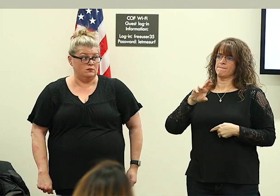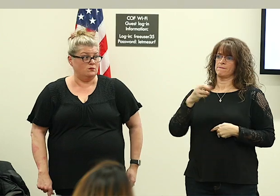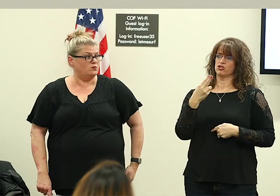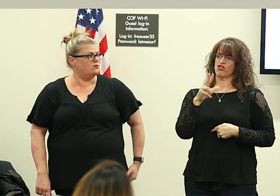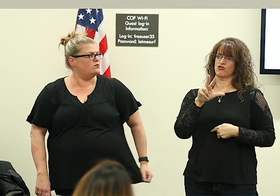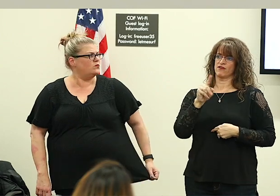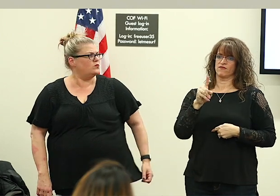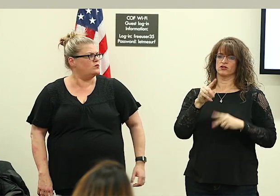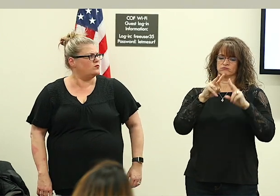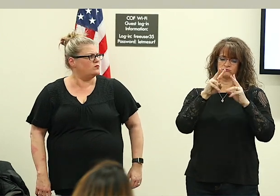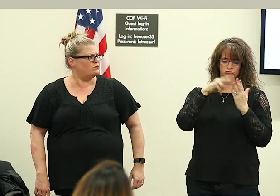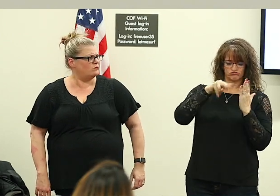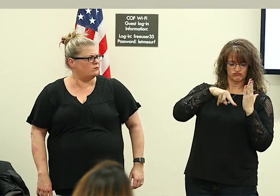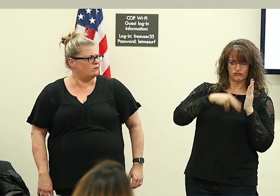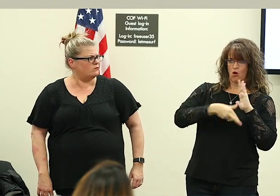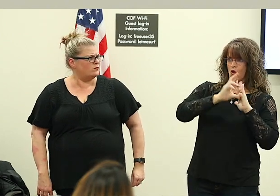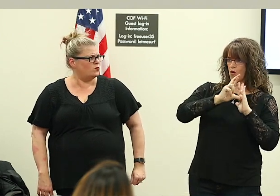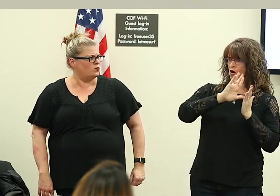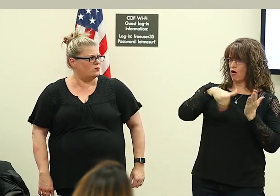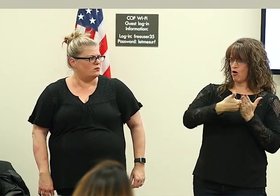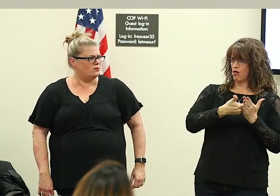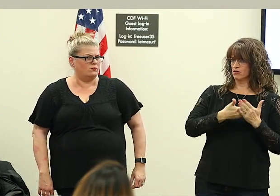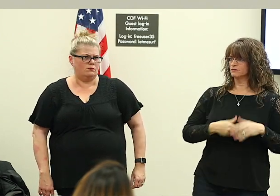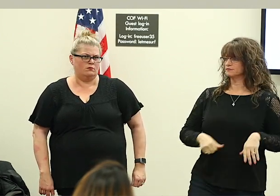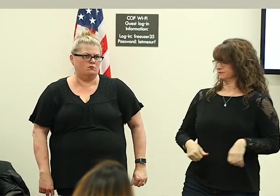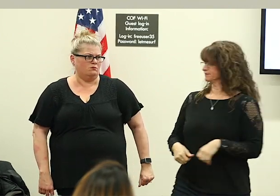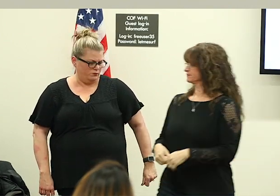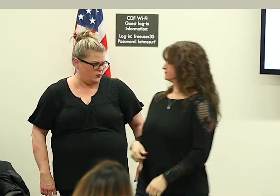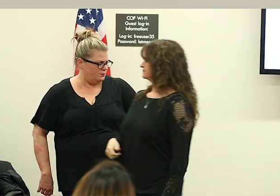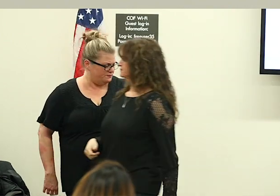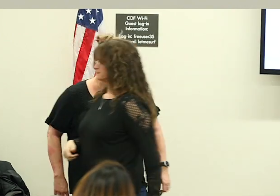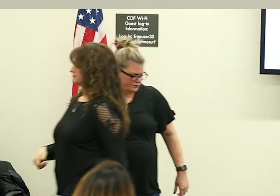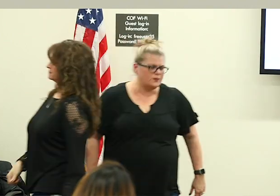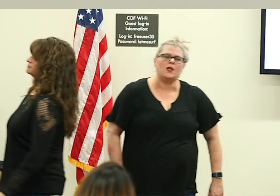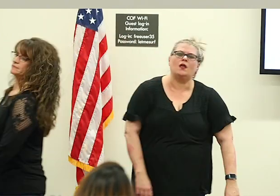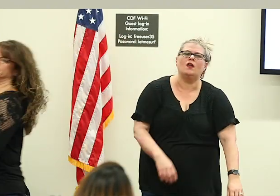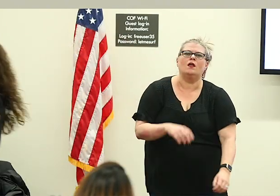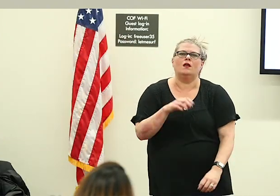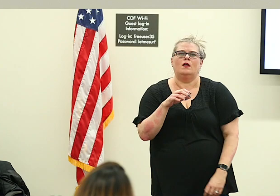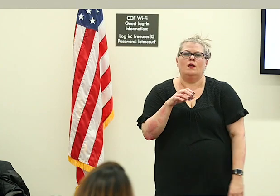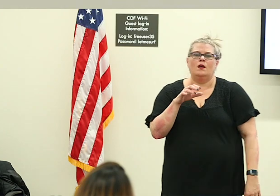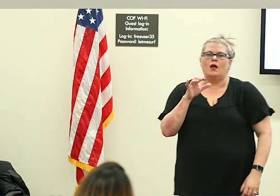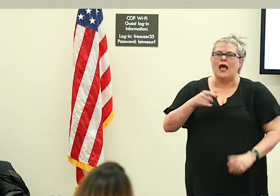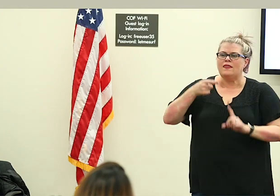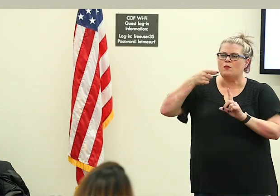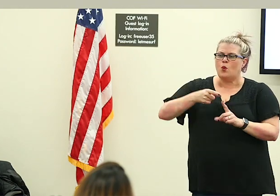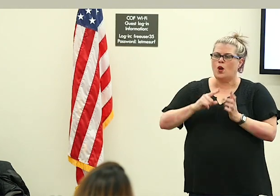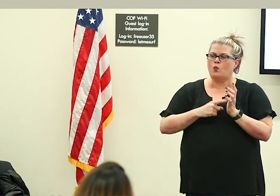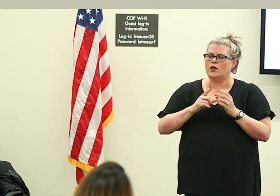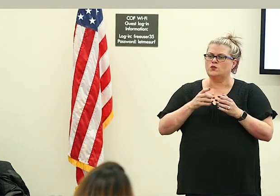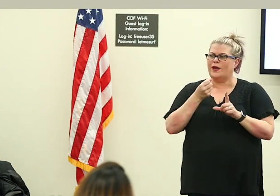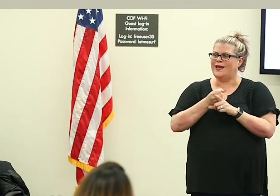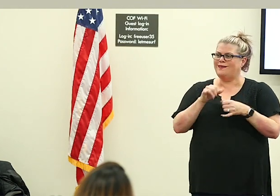Yeah, like April 1st, April 2nd, sometime after that point. Once the deadline has hit, then we're going to look at everyone